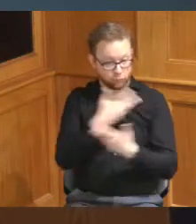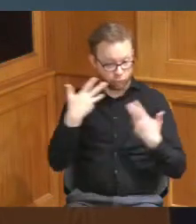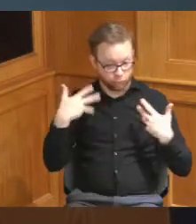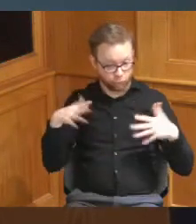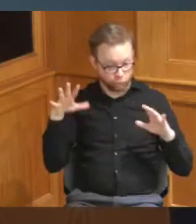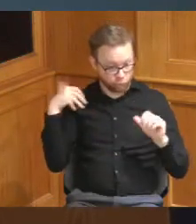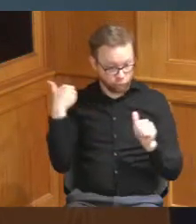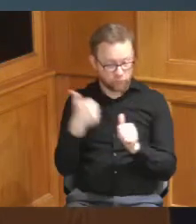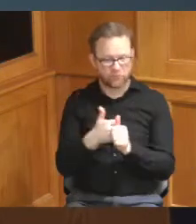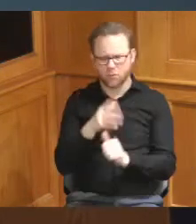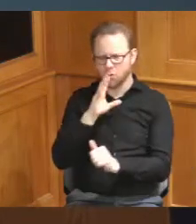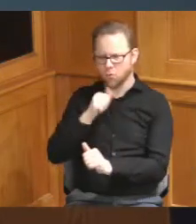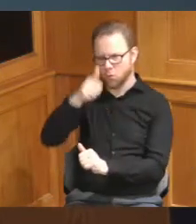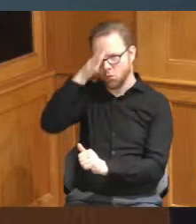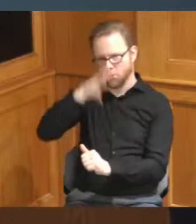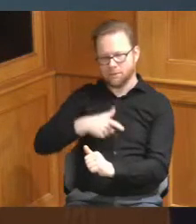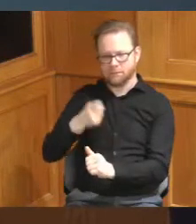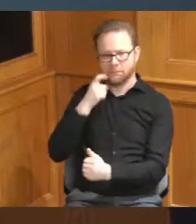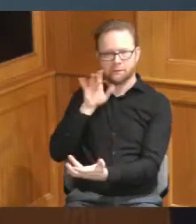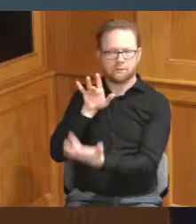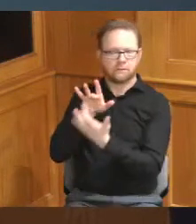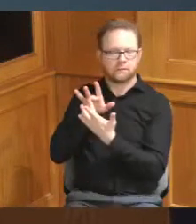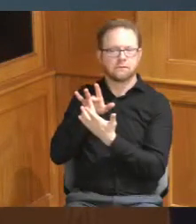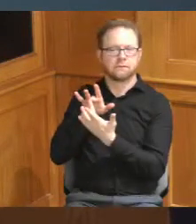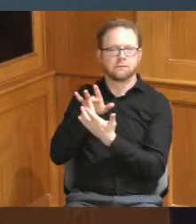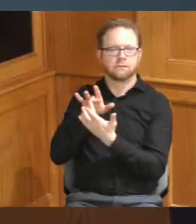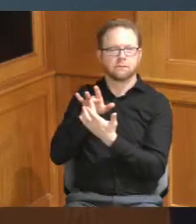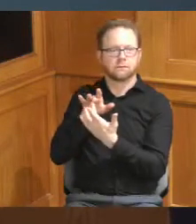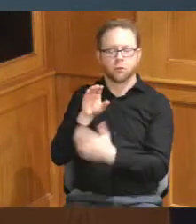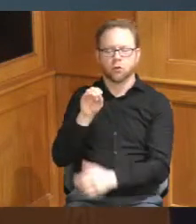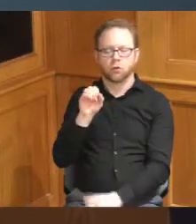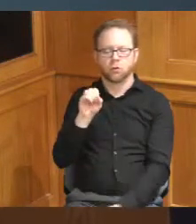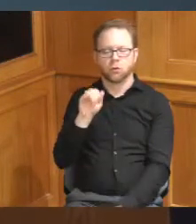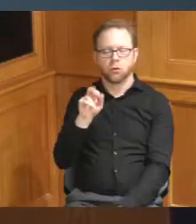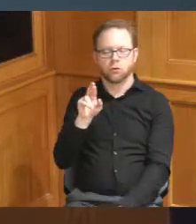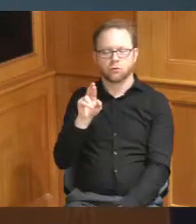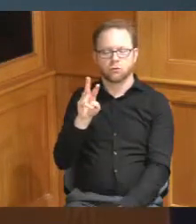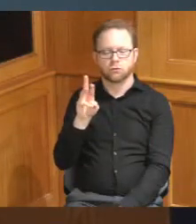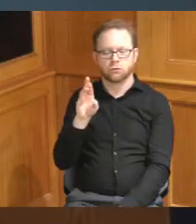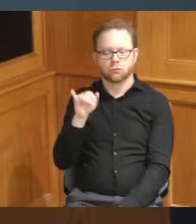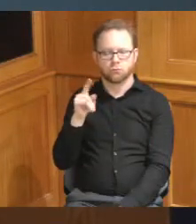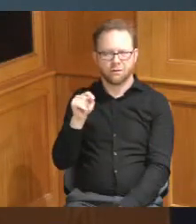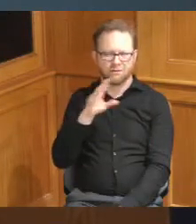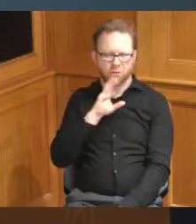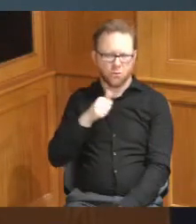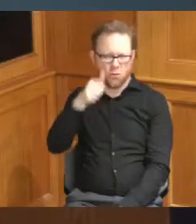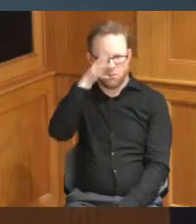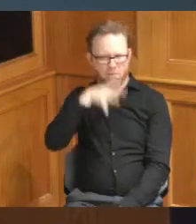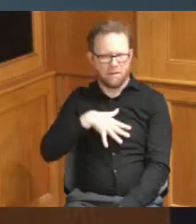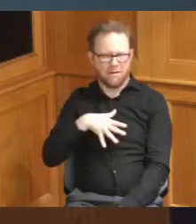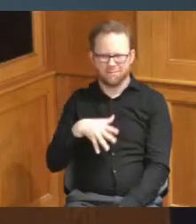gentleman that contacted me that I know Oscar Wright and he's older he's might be close to 80